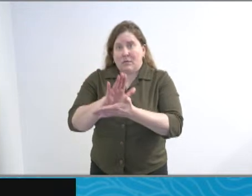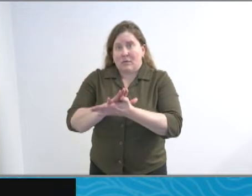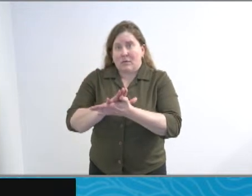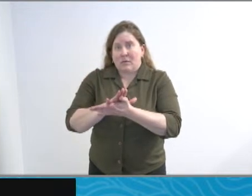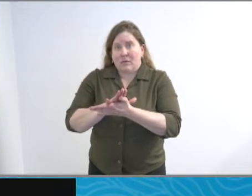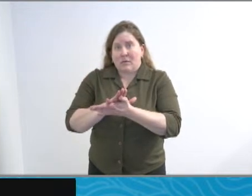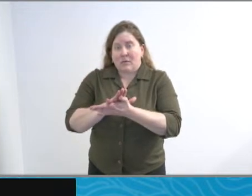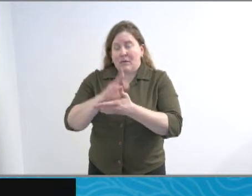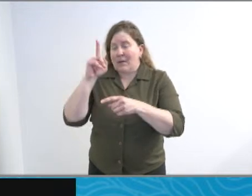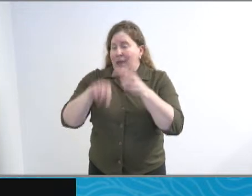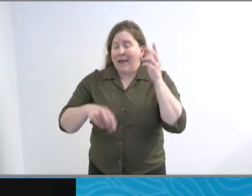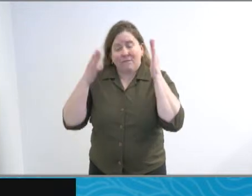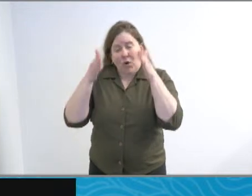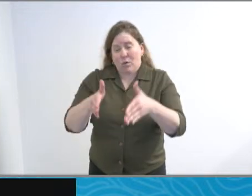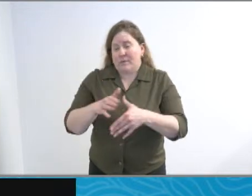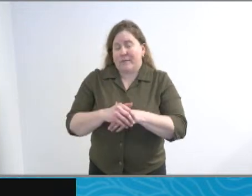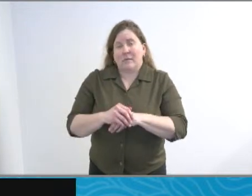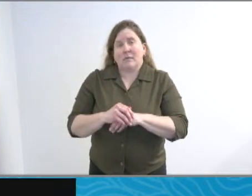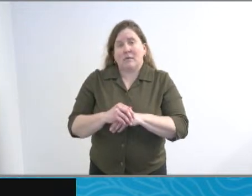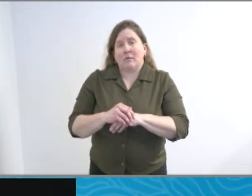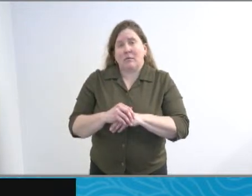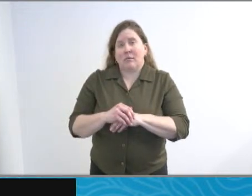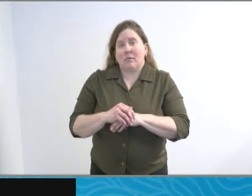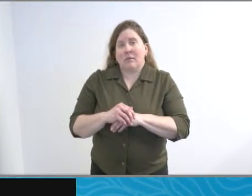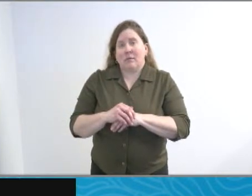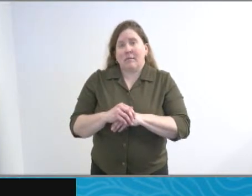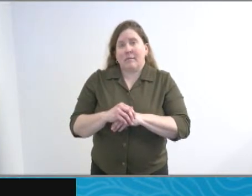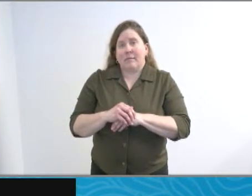because there's all of that other social-emotional health